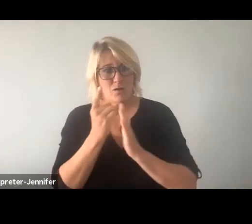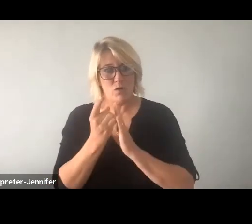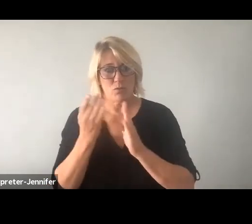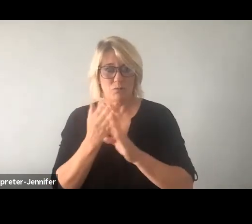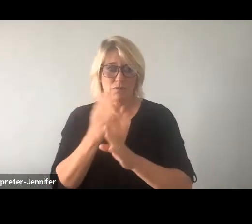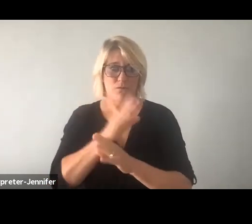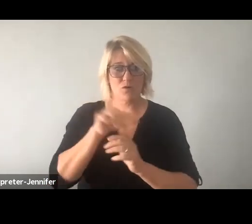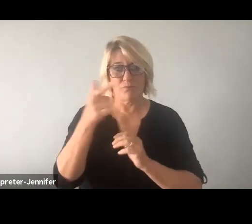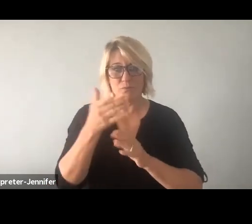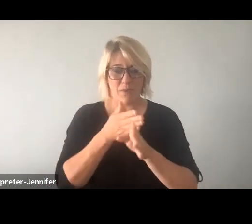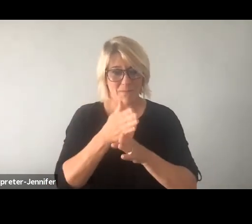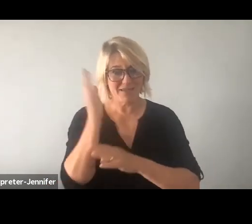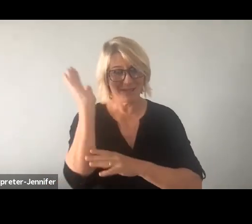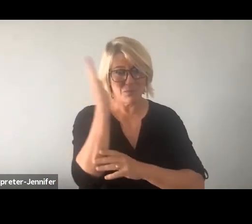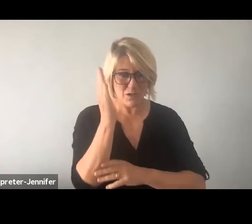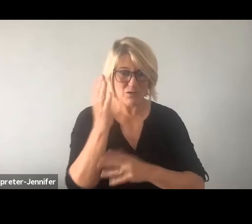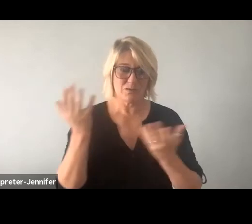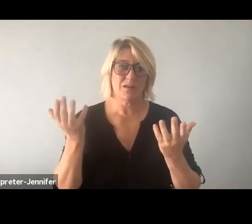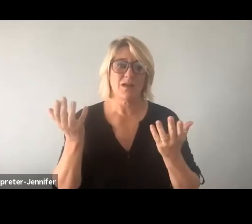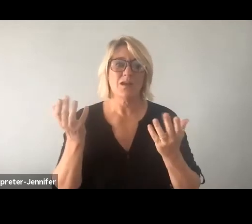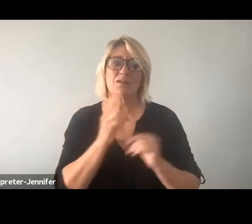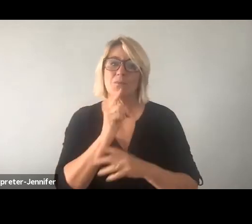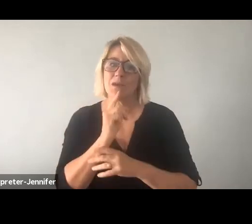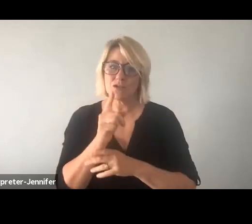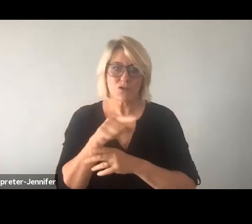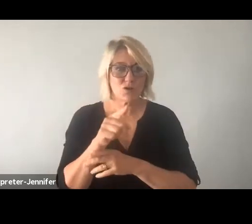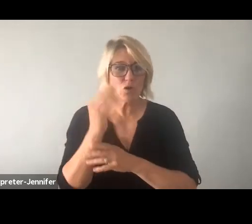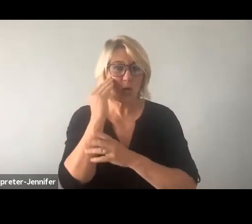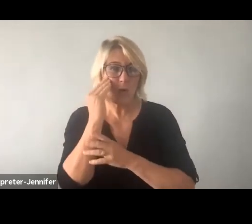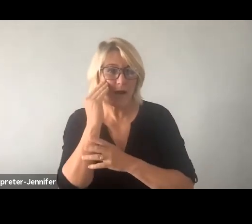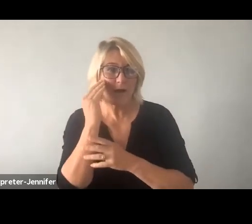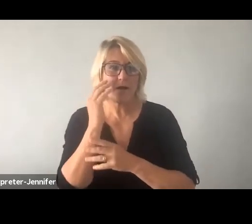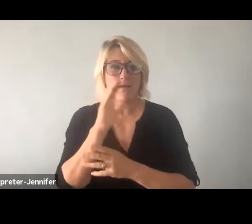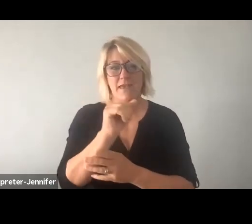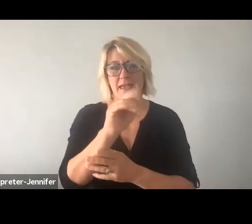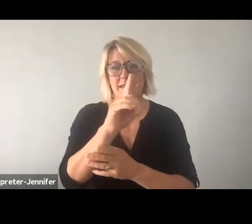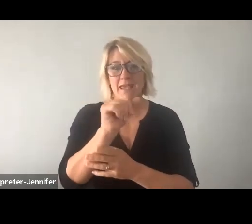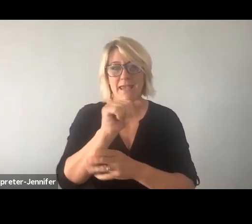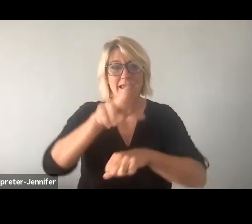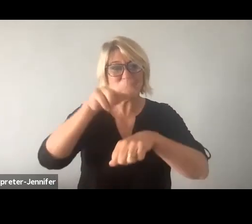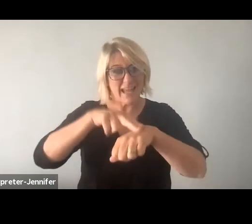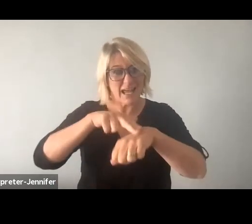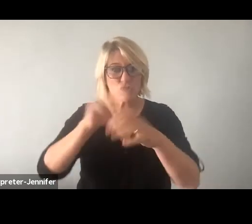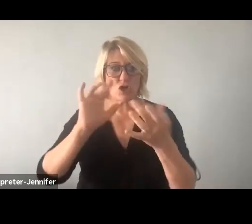today. I'm just going to take a moment before I turn it over to our main